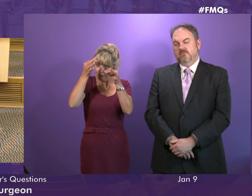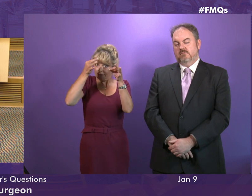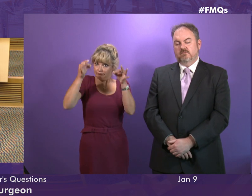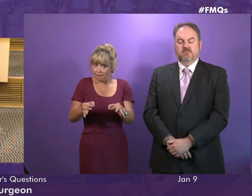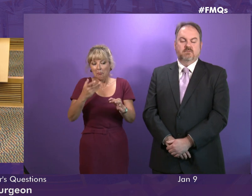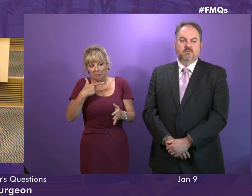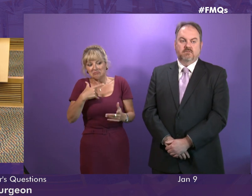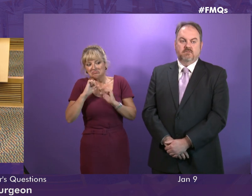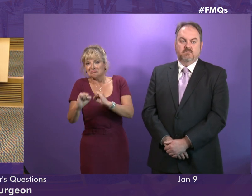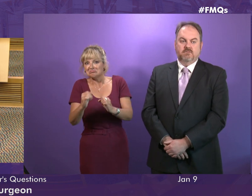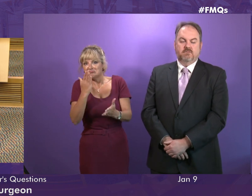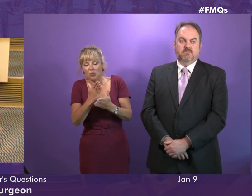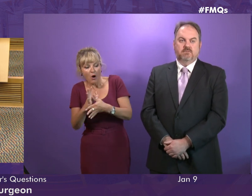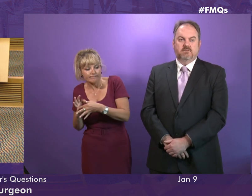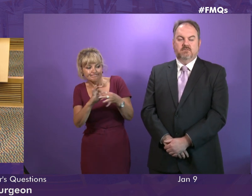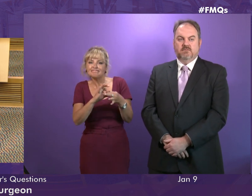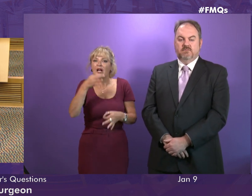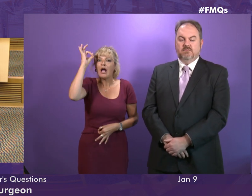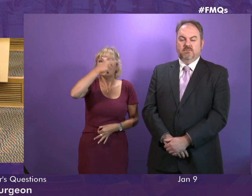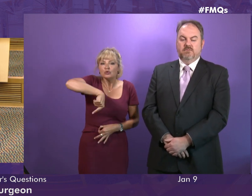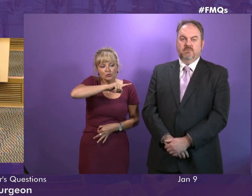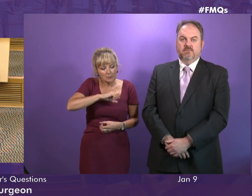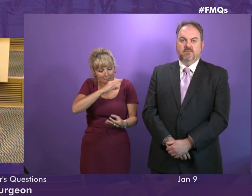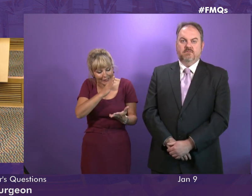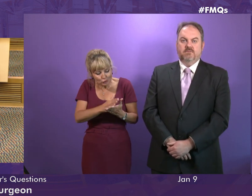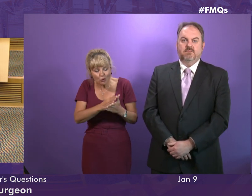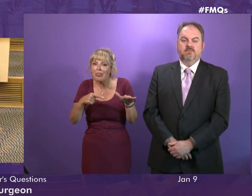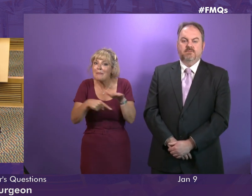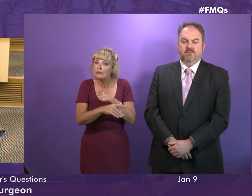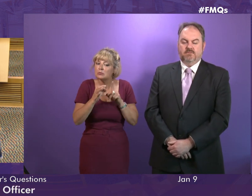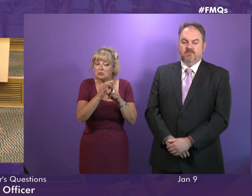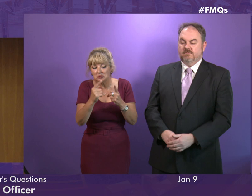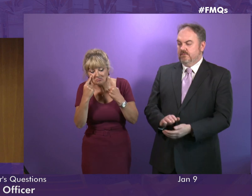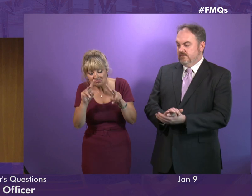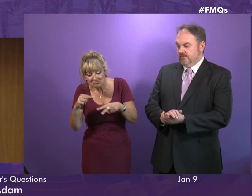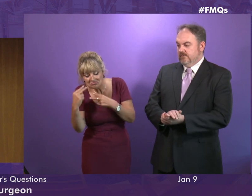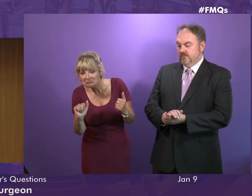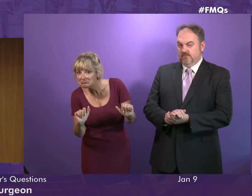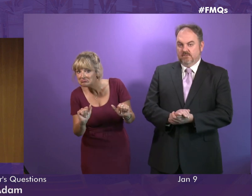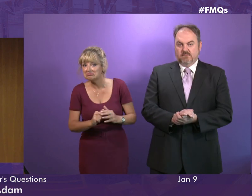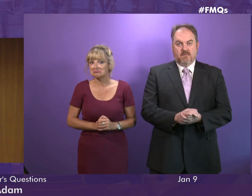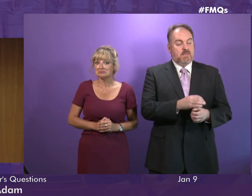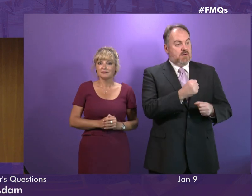relevant local authorities to inform the on-going appraisal of the metro proposal.